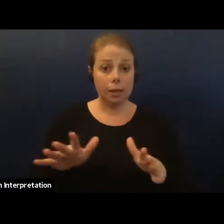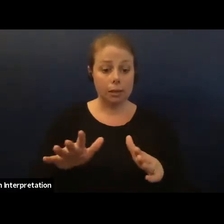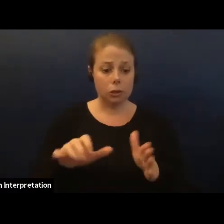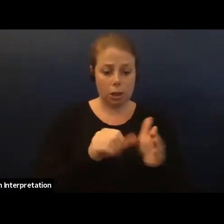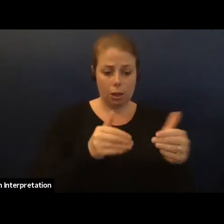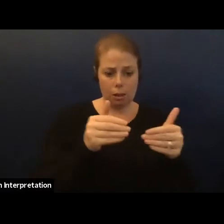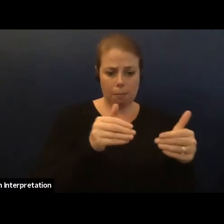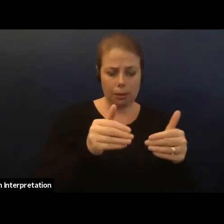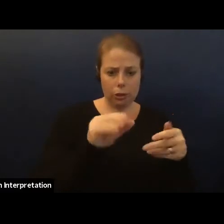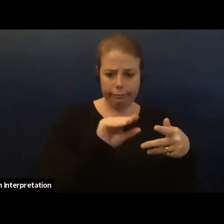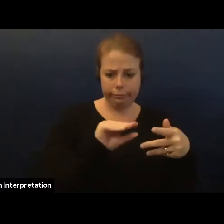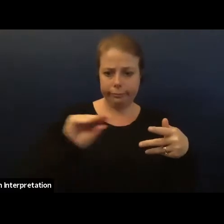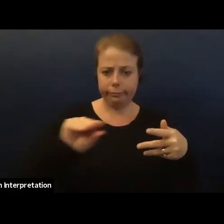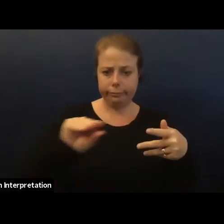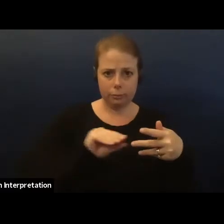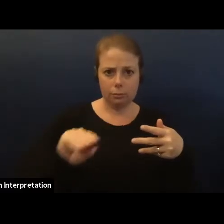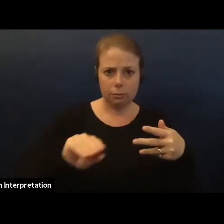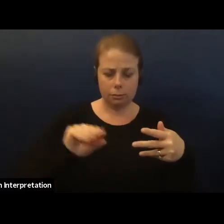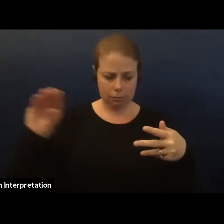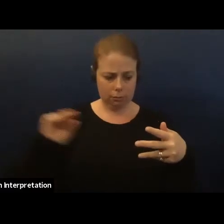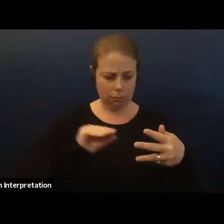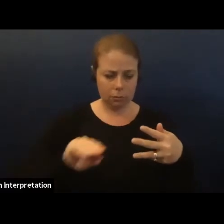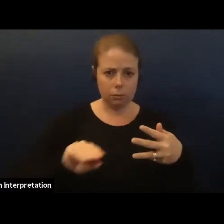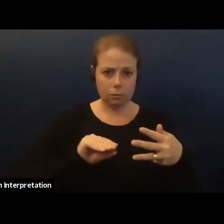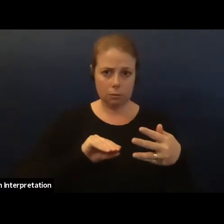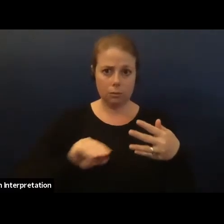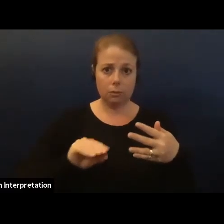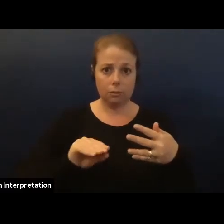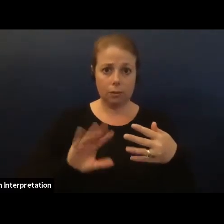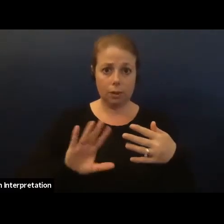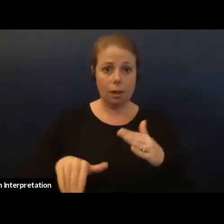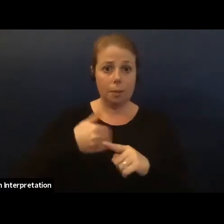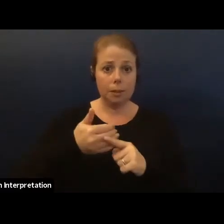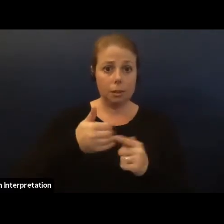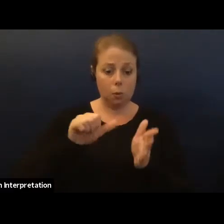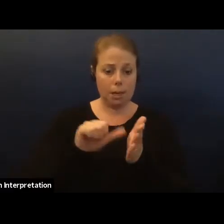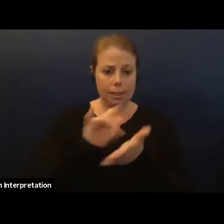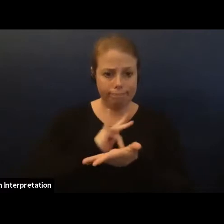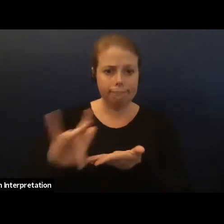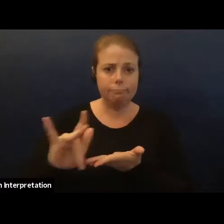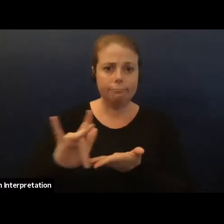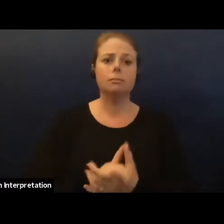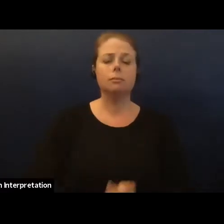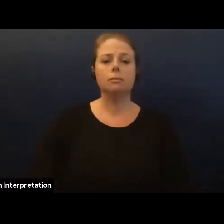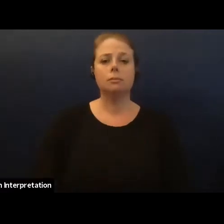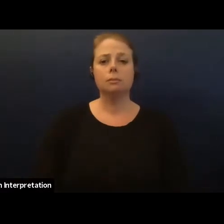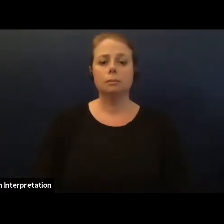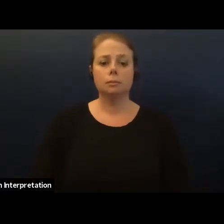the list until the budget is exhausted. An assessment officer is assigned to